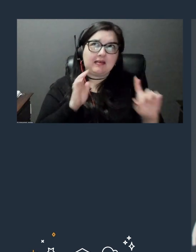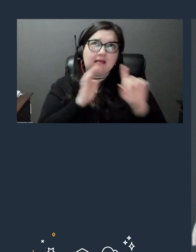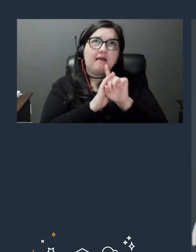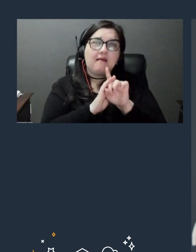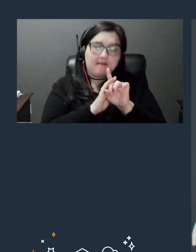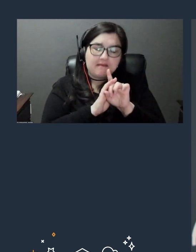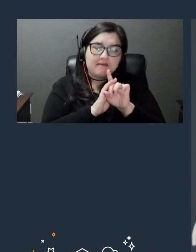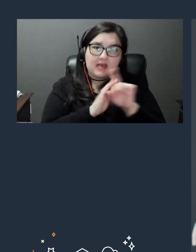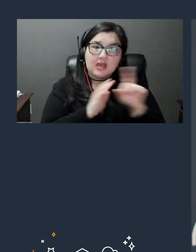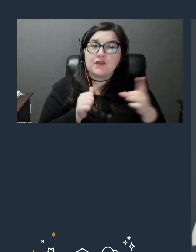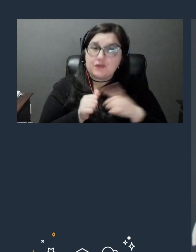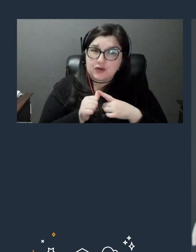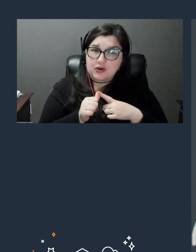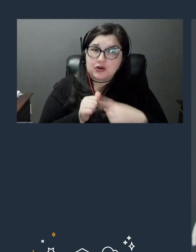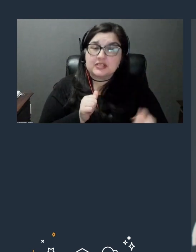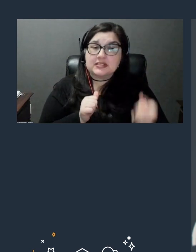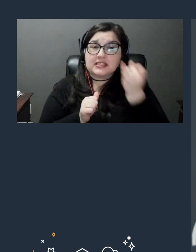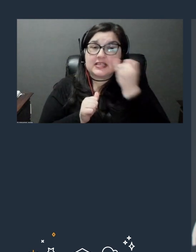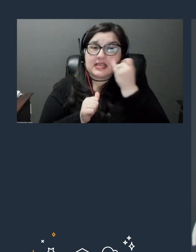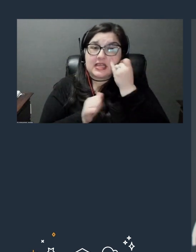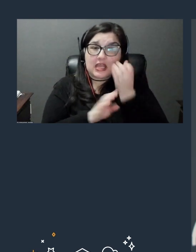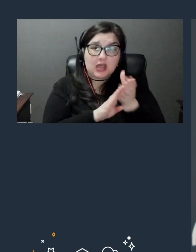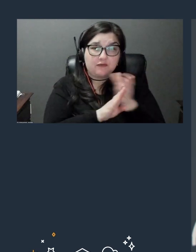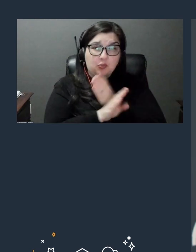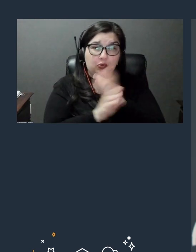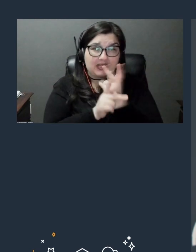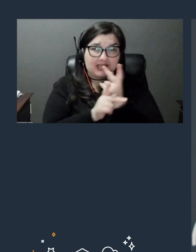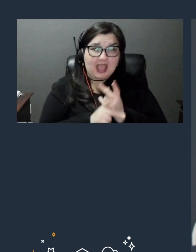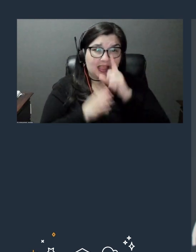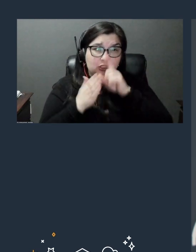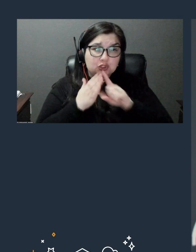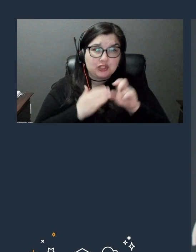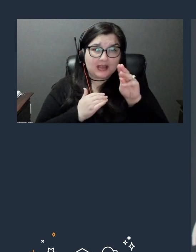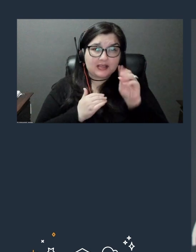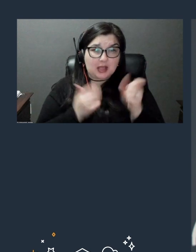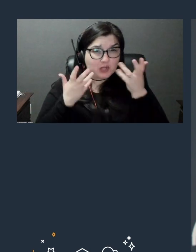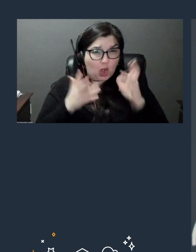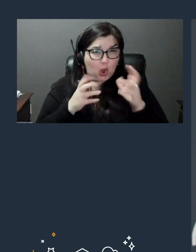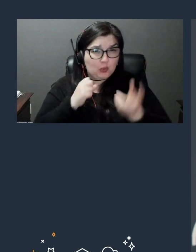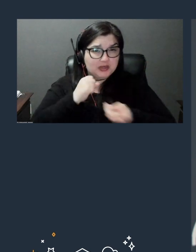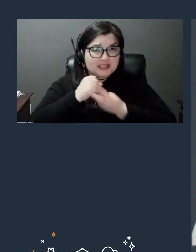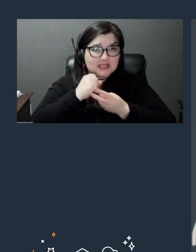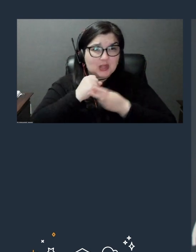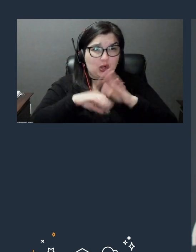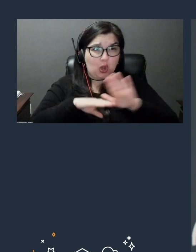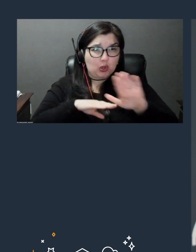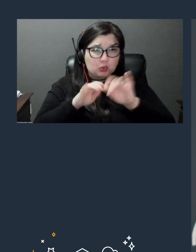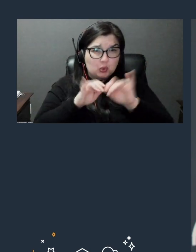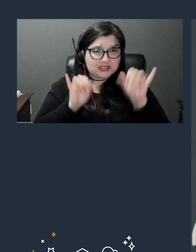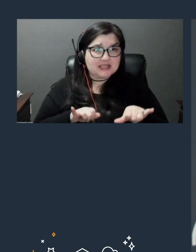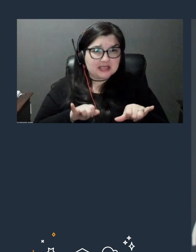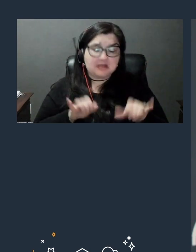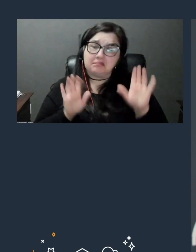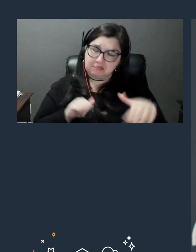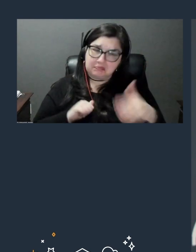if you have any pre-calculated checksum already stored on your system for the four algorithms that we are supporting, that's a good indication.